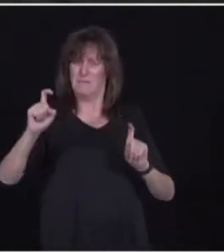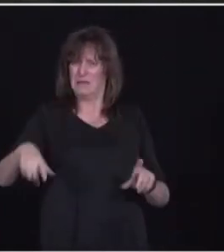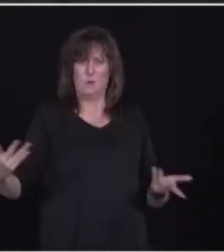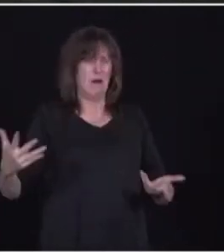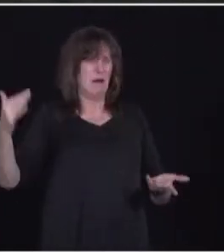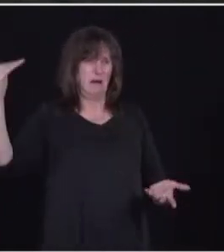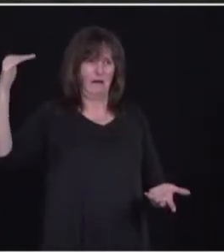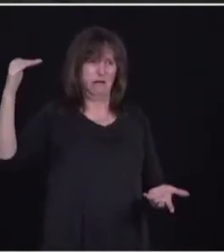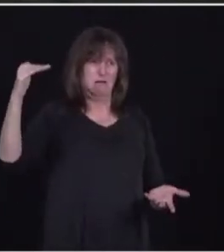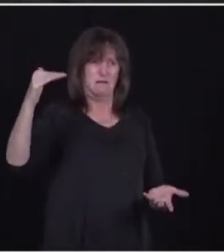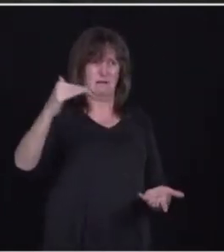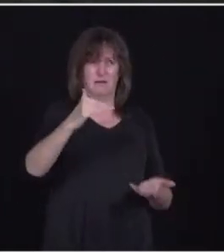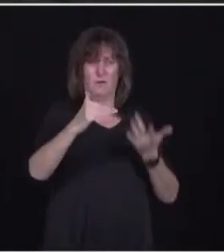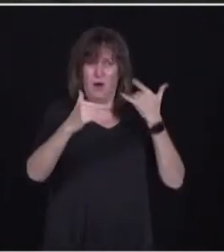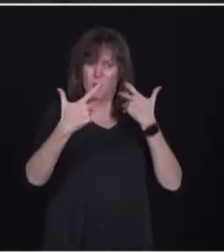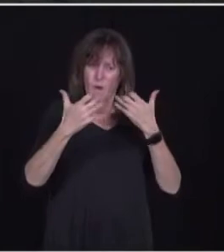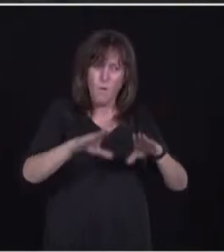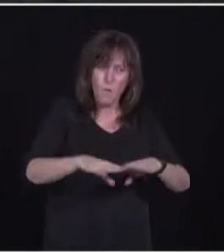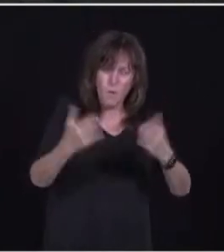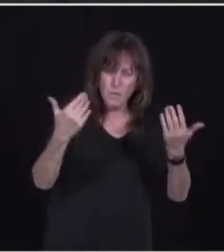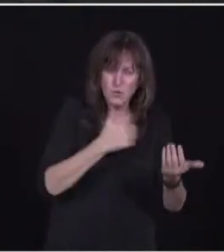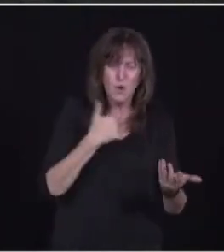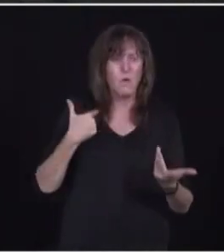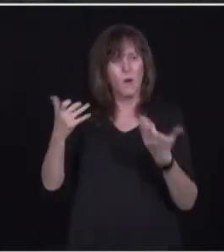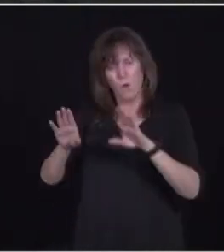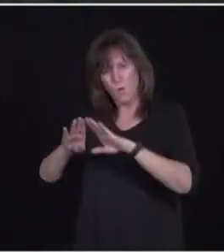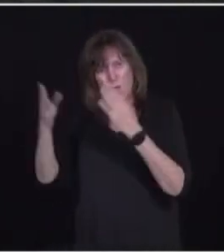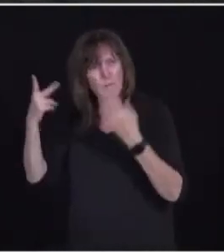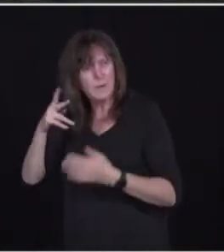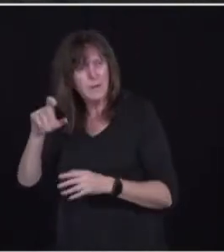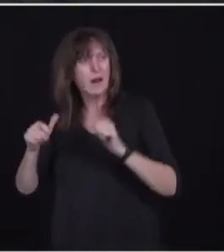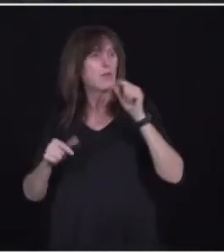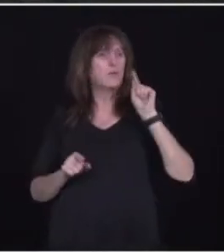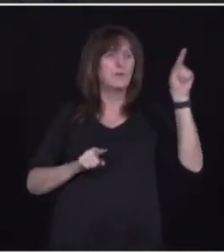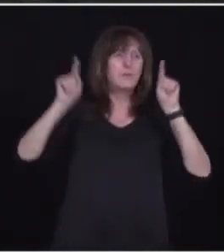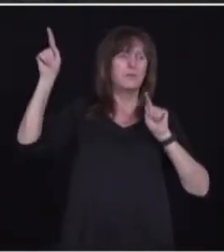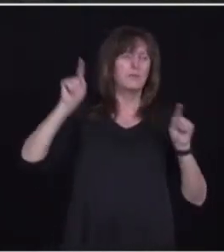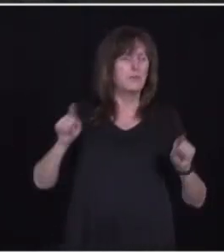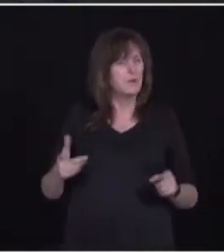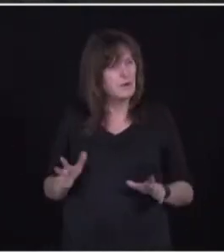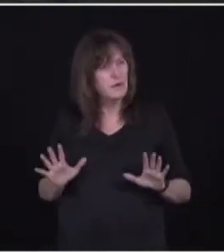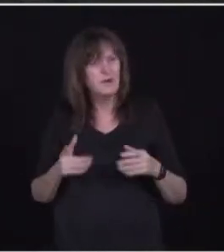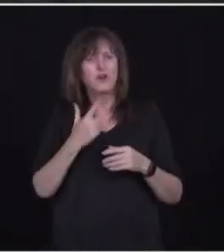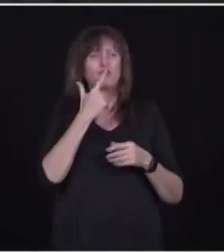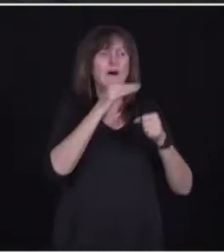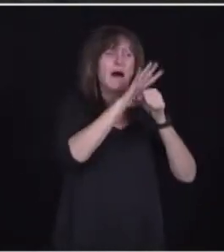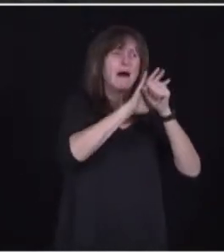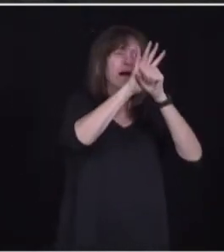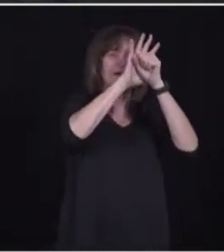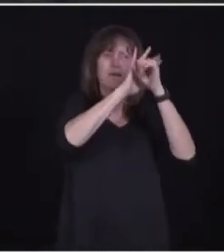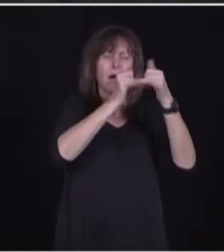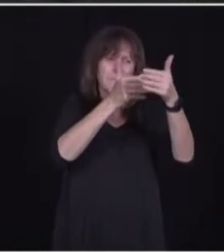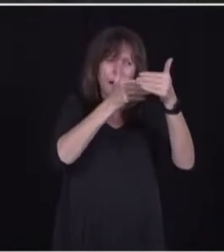go to family parties or big get-togethers, that increases community transition and gradually trying to get those numbers down so we can